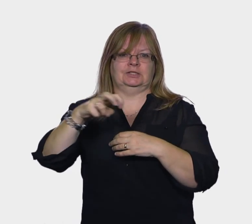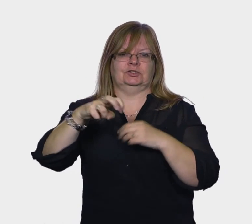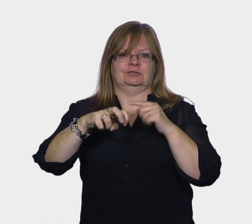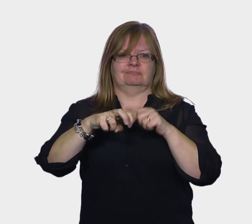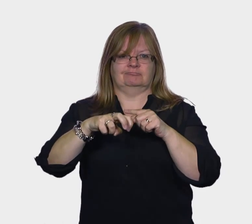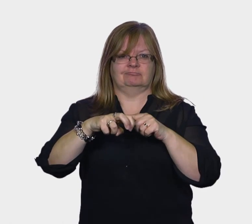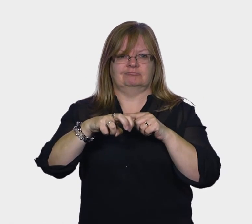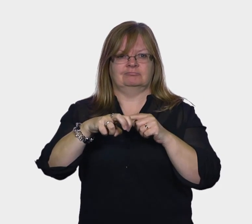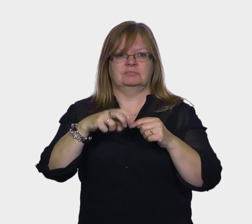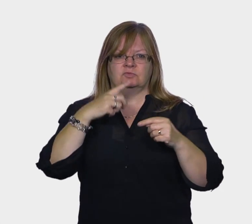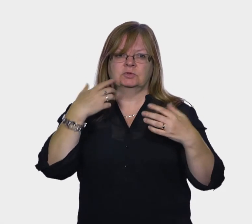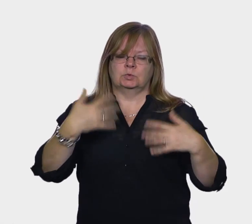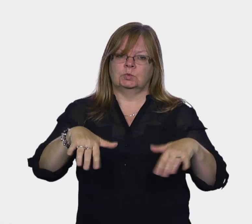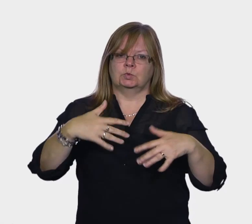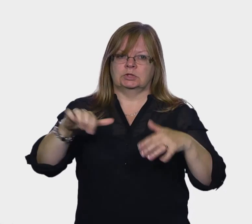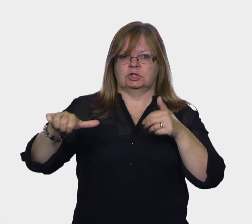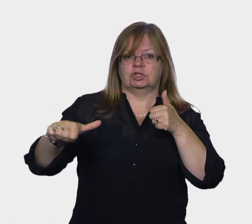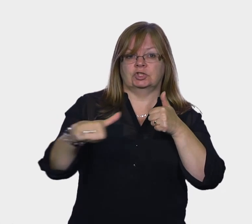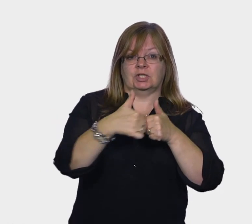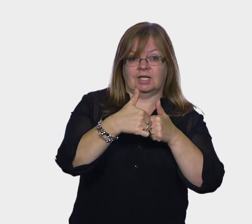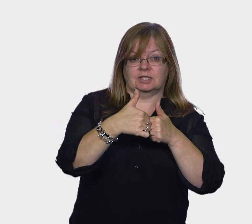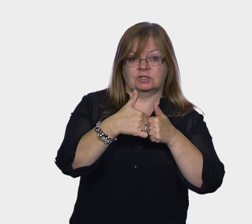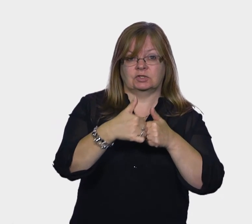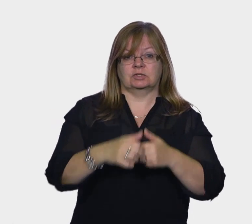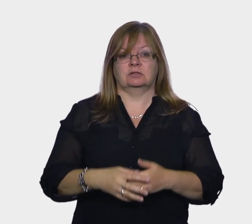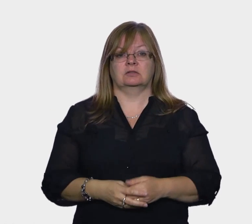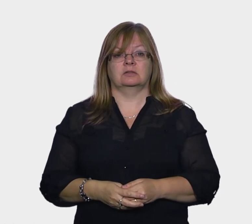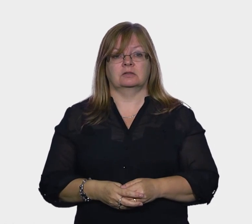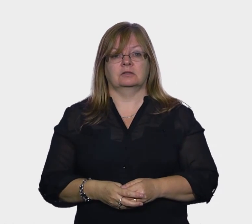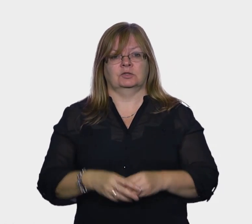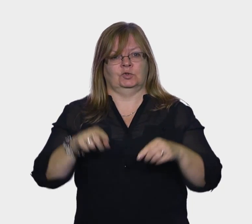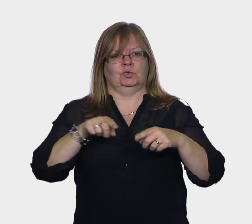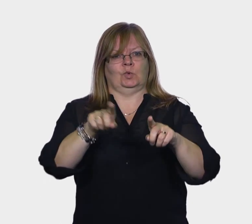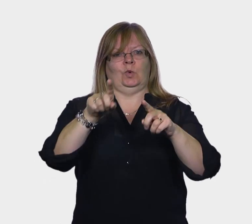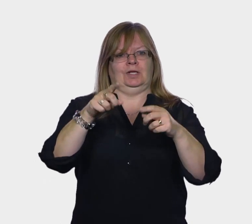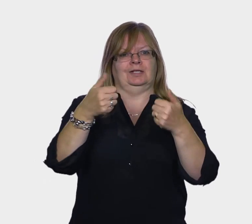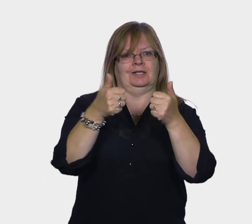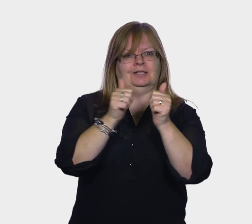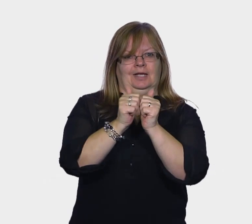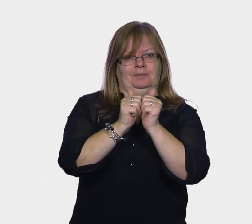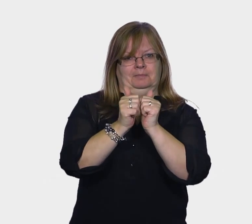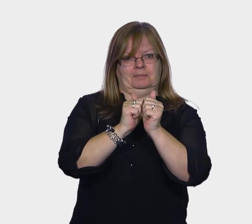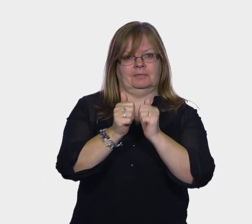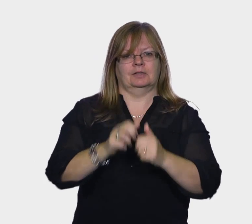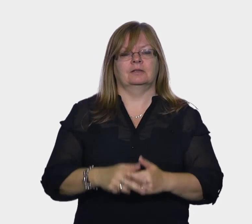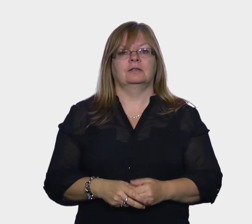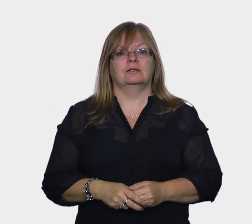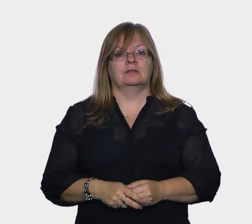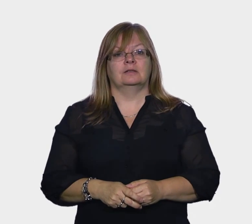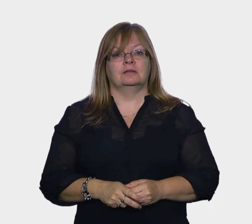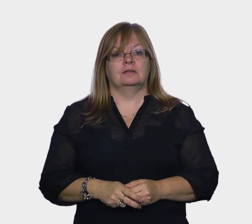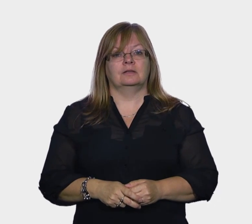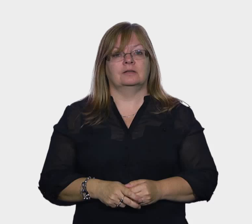to accommodate the travel challenges imposed by the Games.